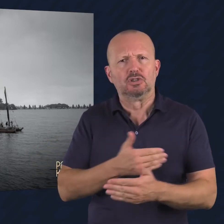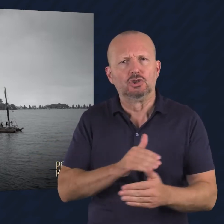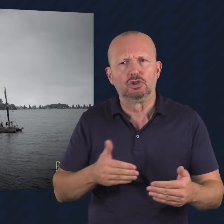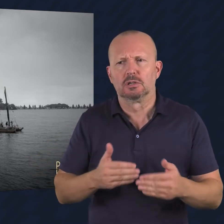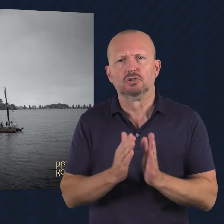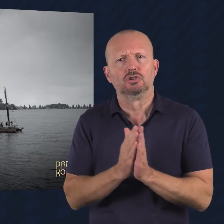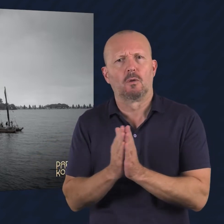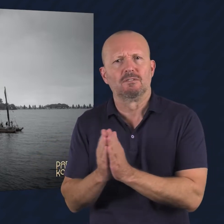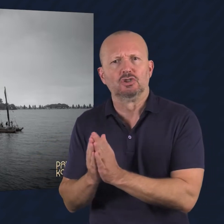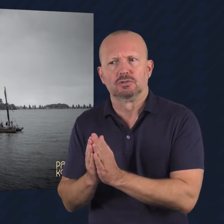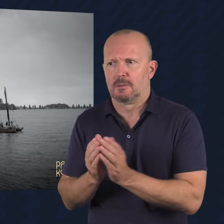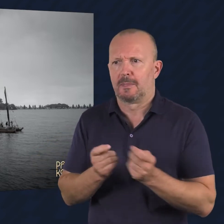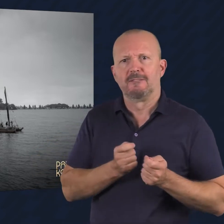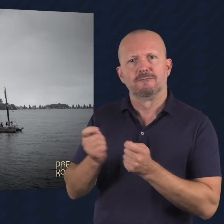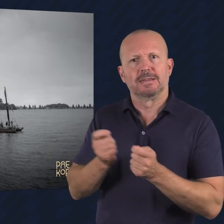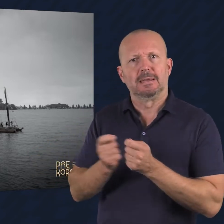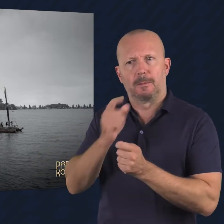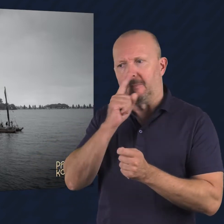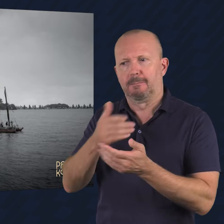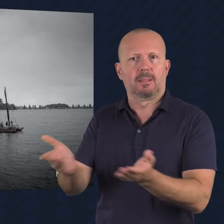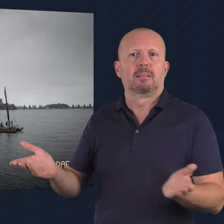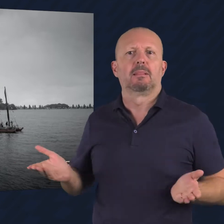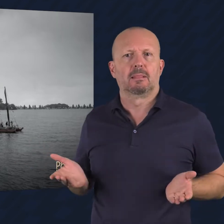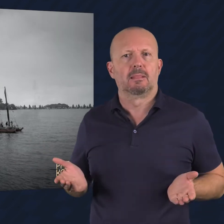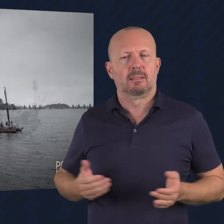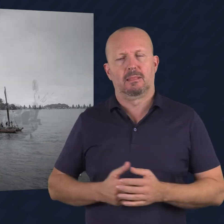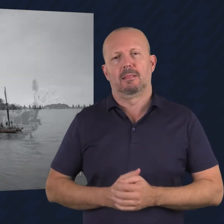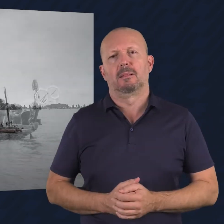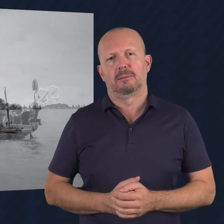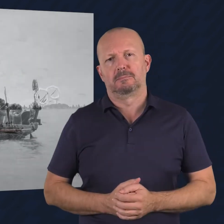and shellfish that sustains its people.